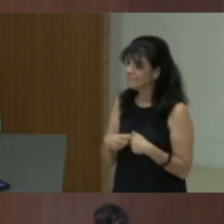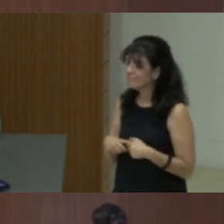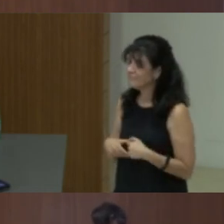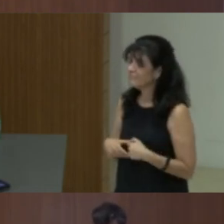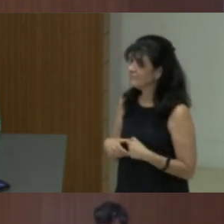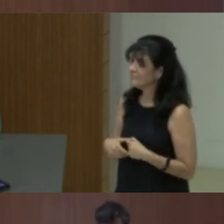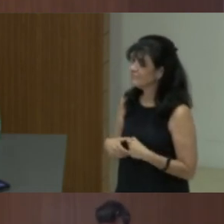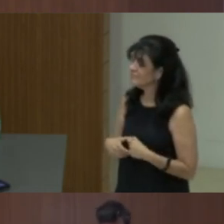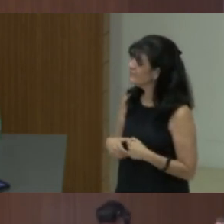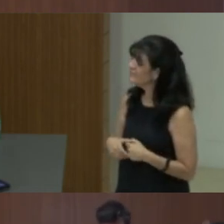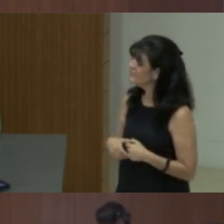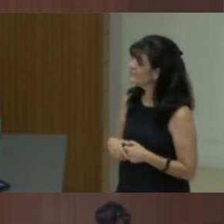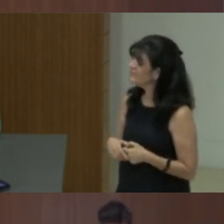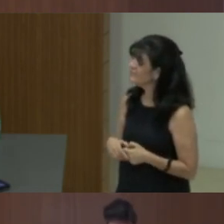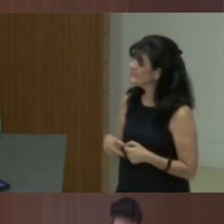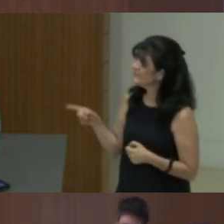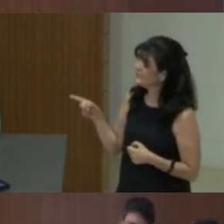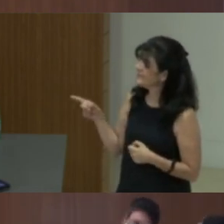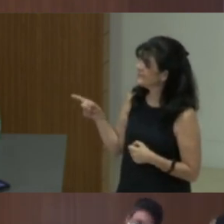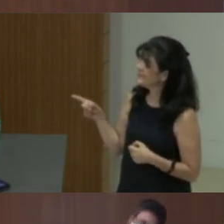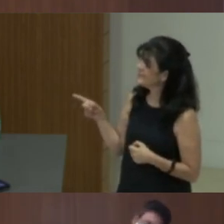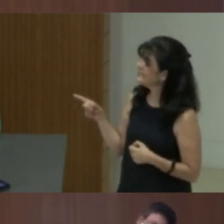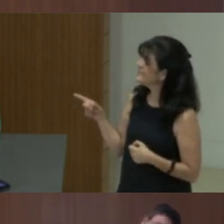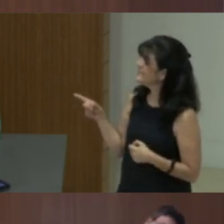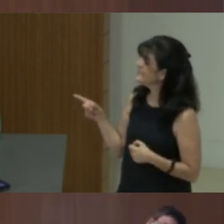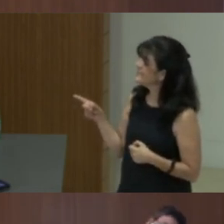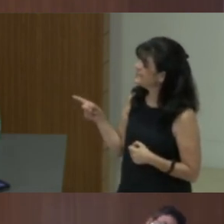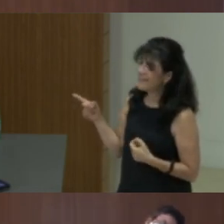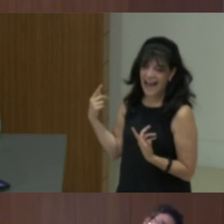So what you're doing here, you have to come and do in America.